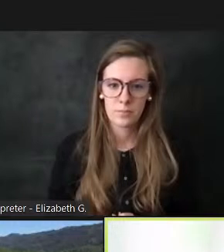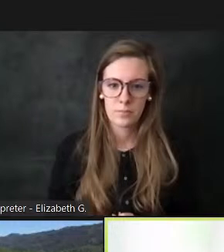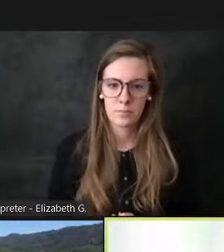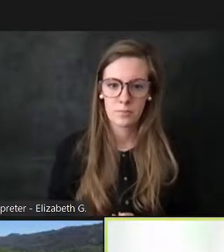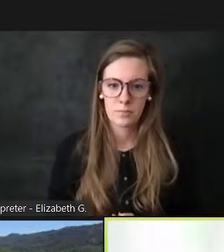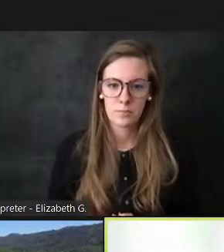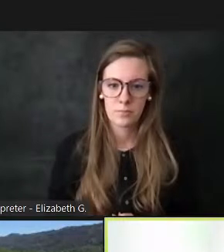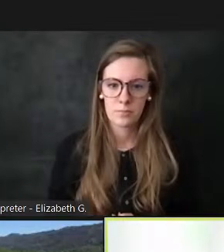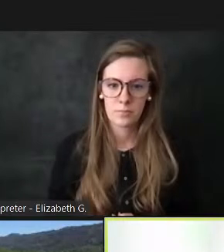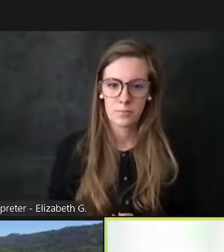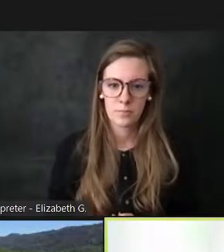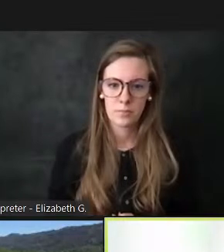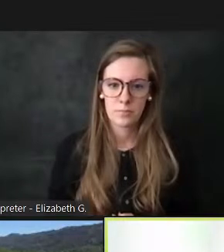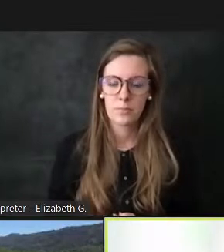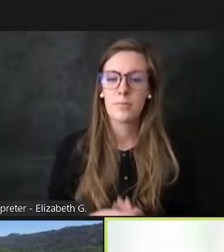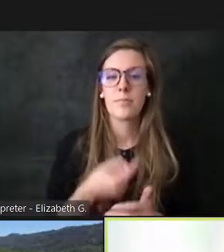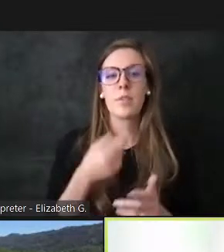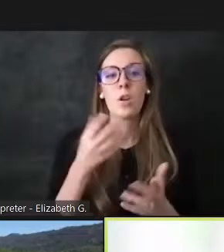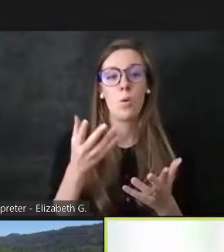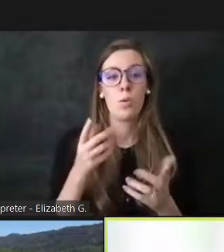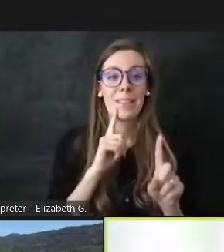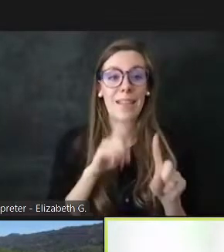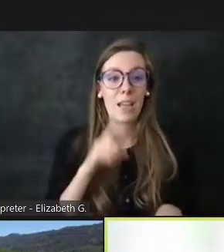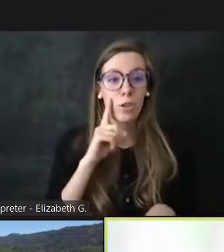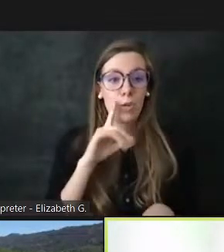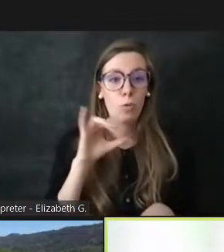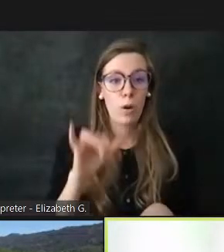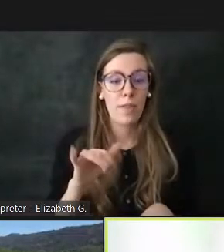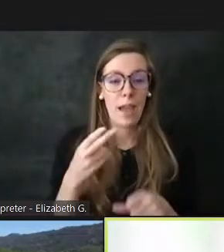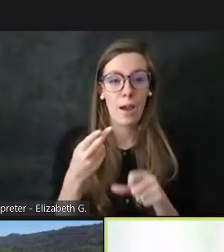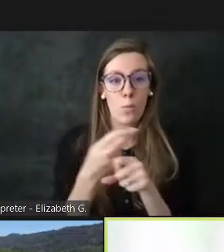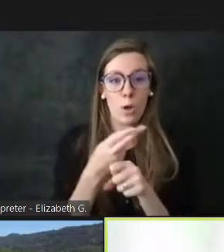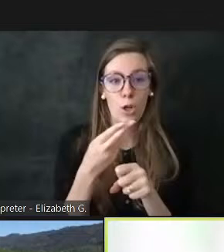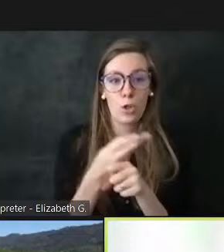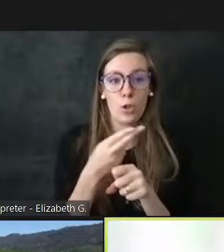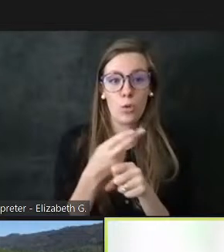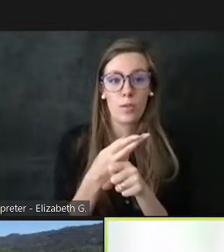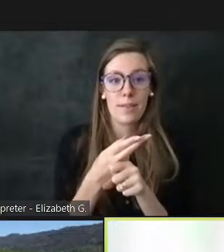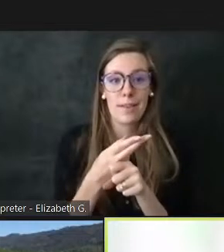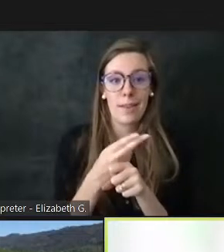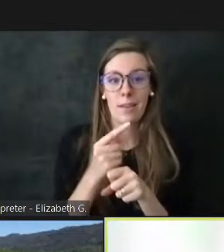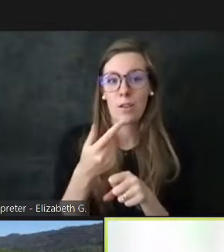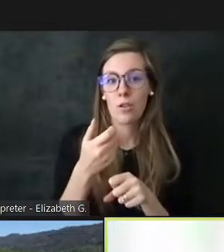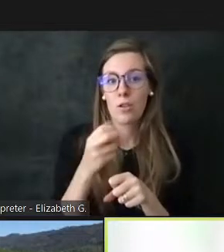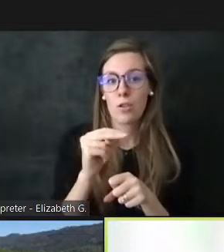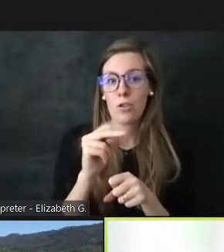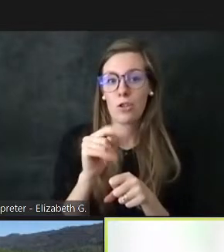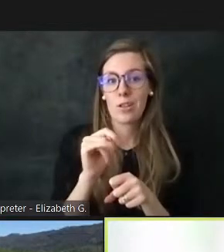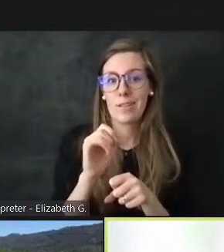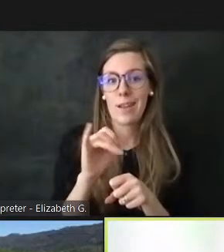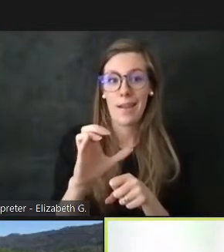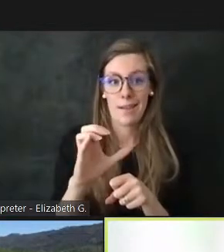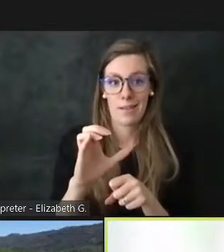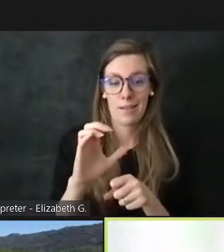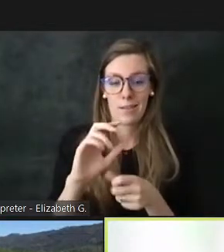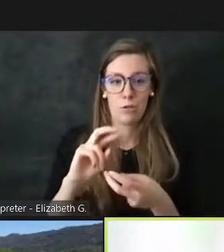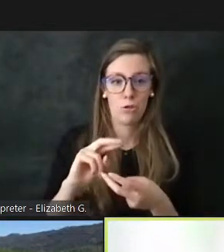And the answer is that we are using test genetic tests to